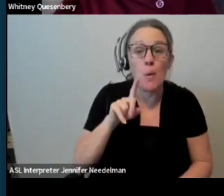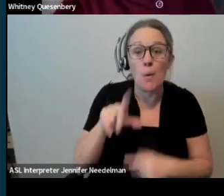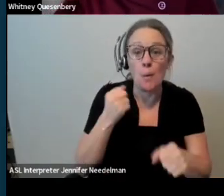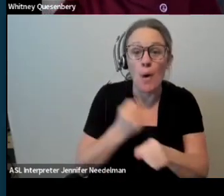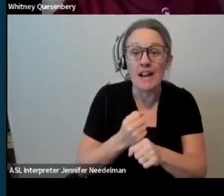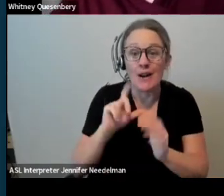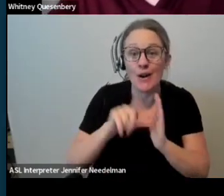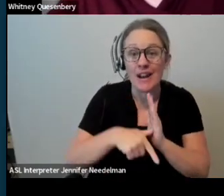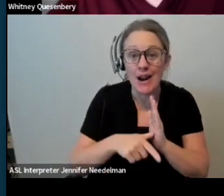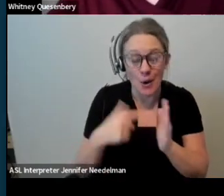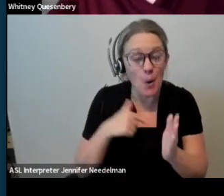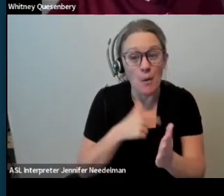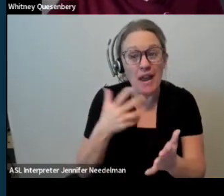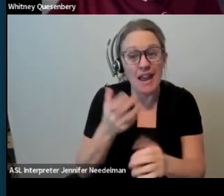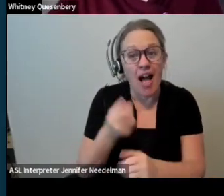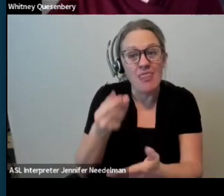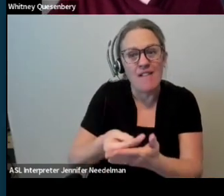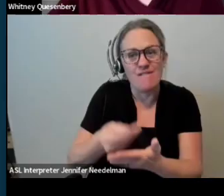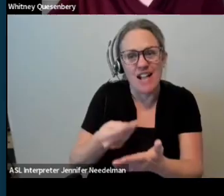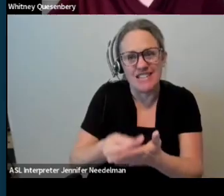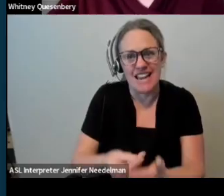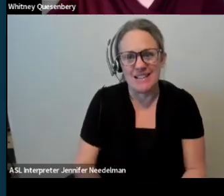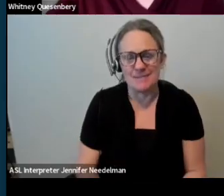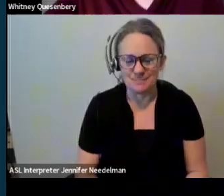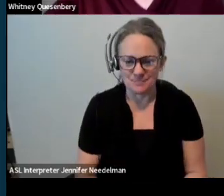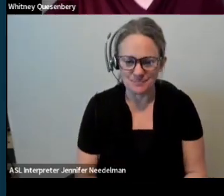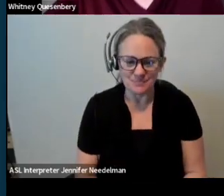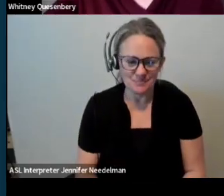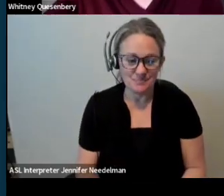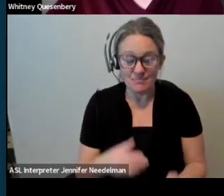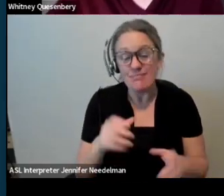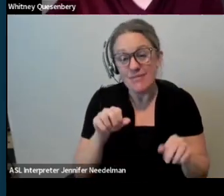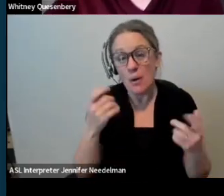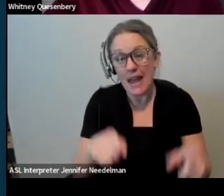So it can happen. Might not happen immediately. Is there something else?